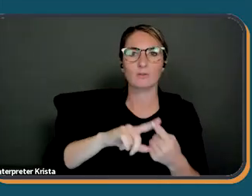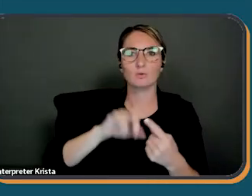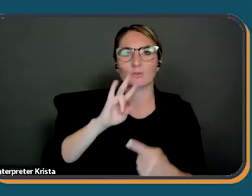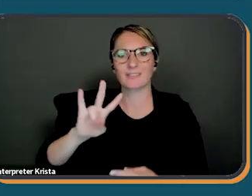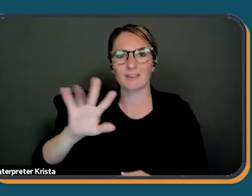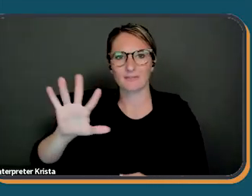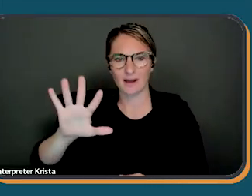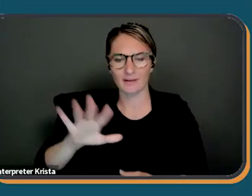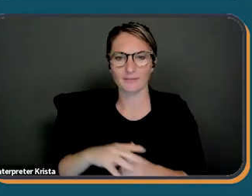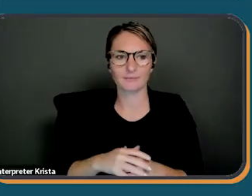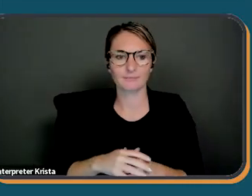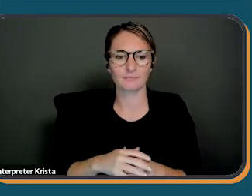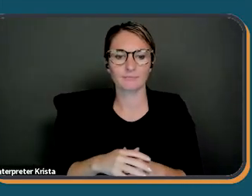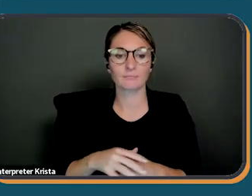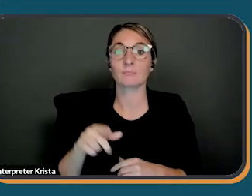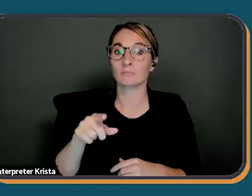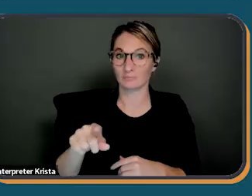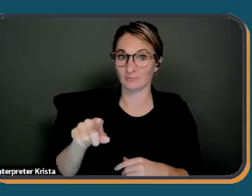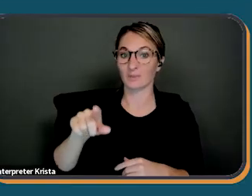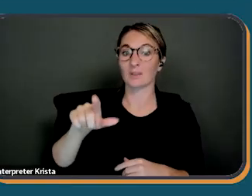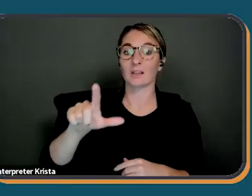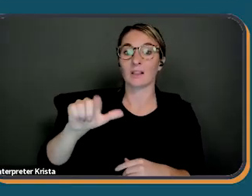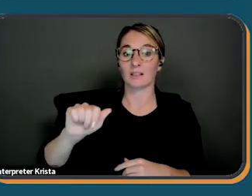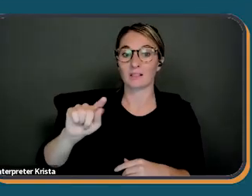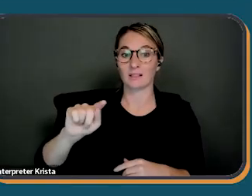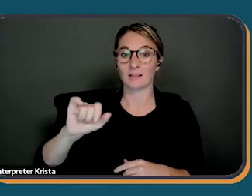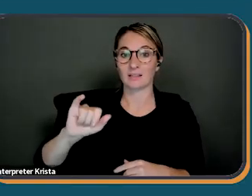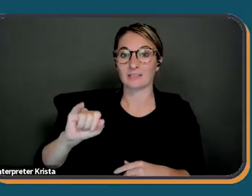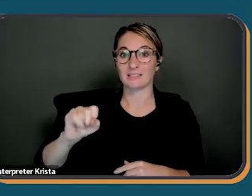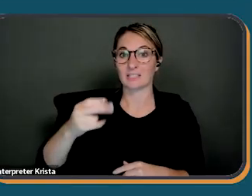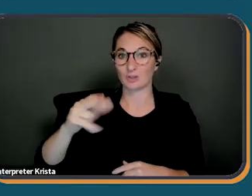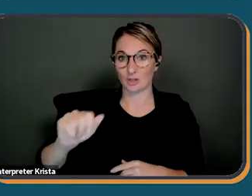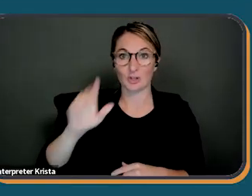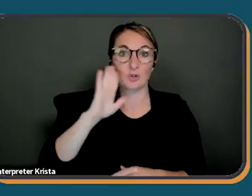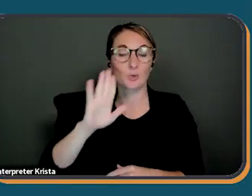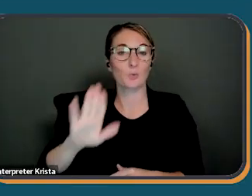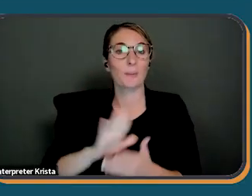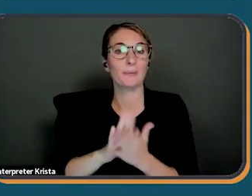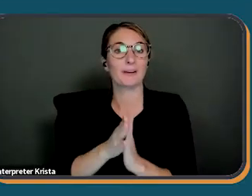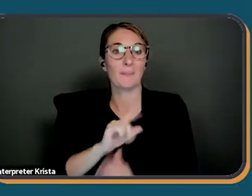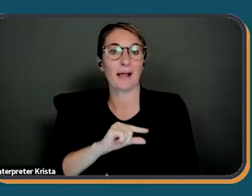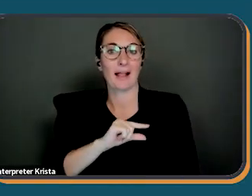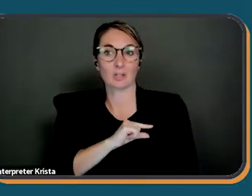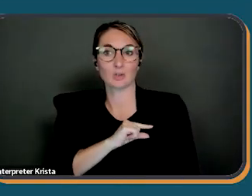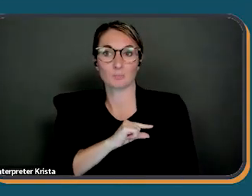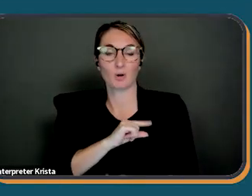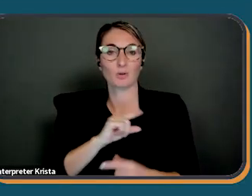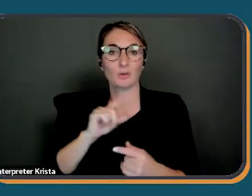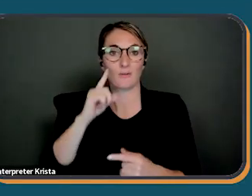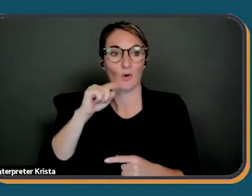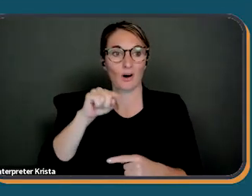And Ms. Latisha, you will become eligible for this screening in 2 years when you turn 45.